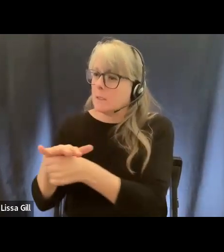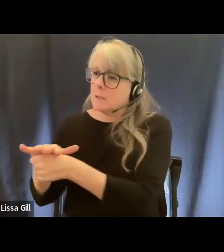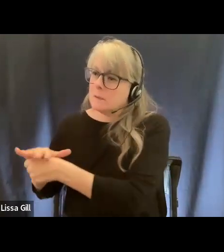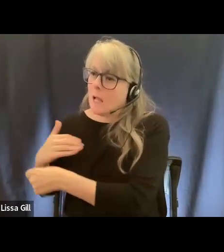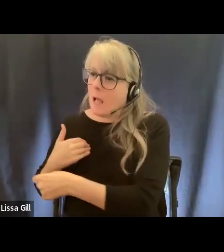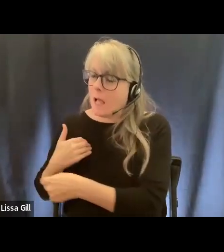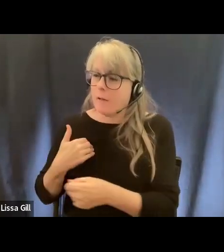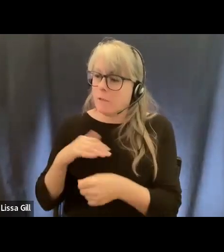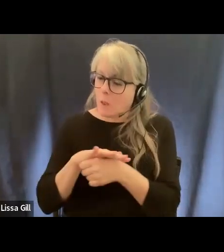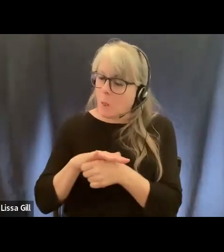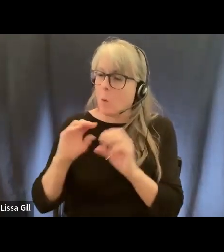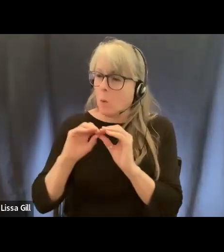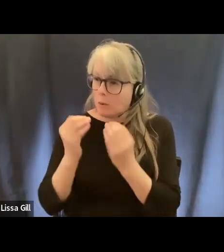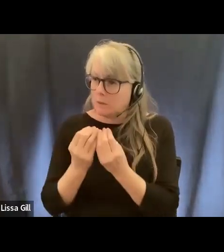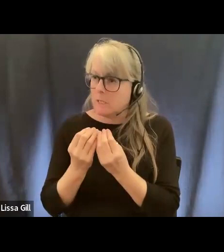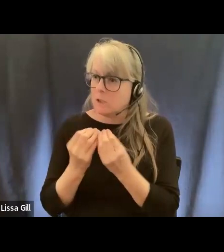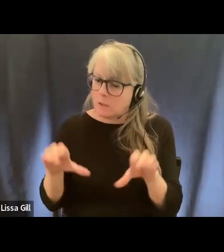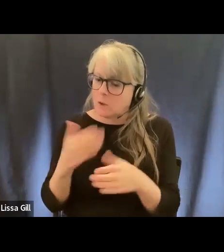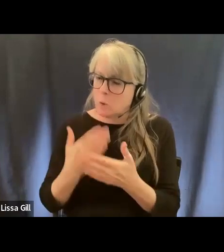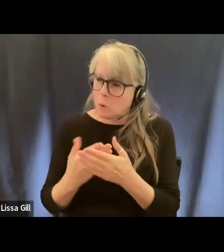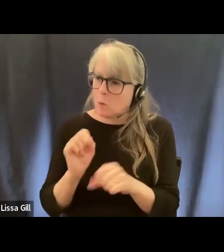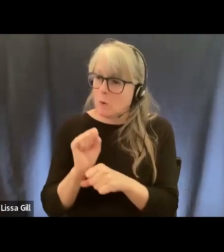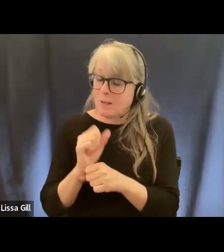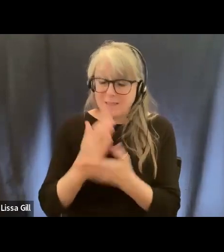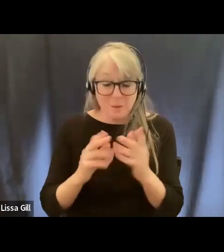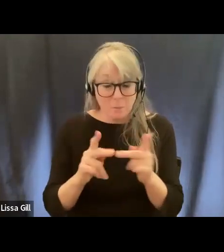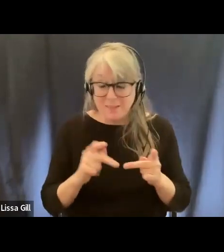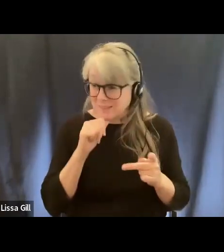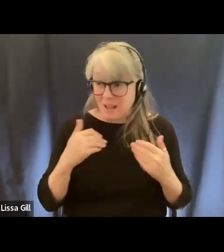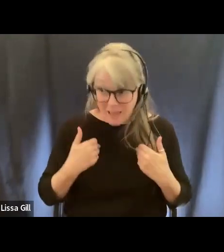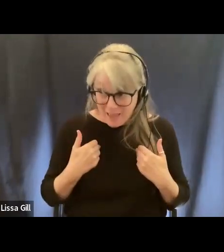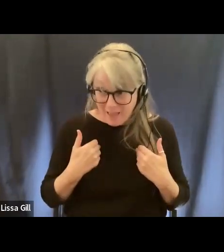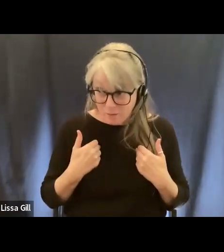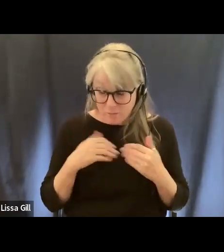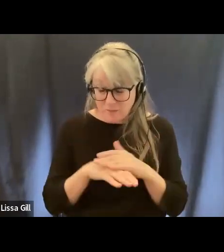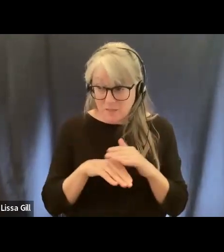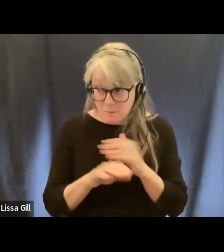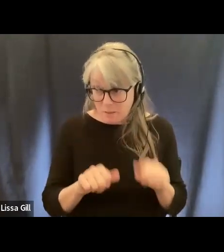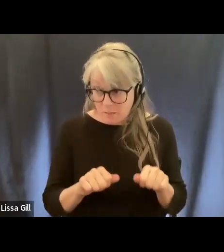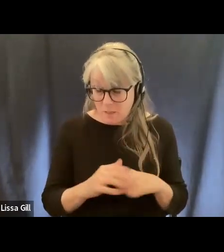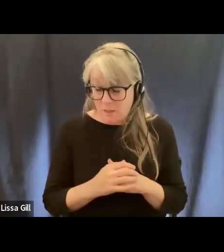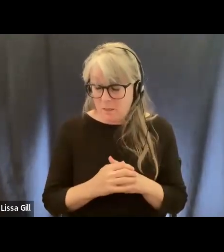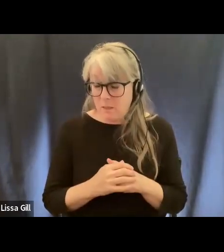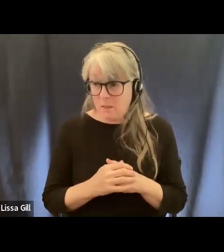Right. There's some local organizations that just do a type of good work and some places unfortunately don't have that as much accessibility to those type of volunteers.